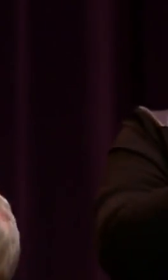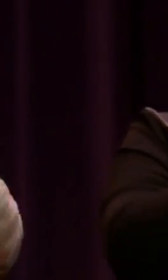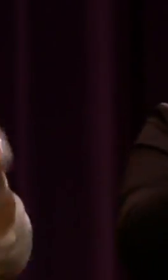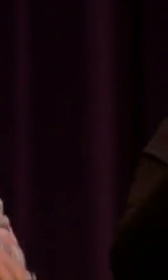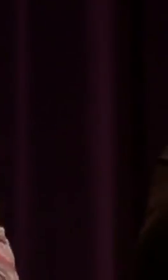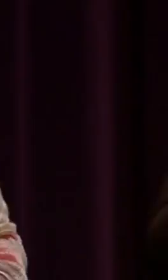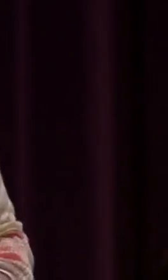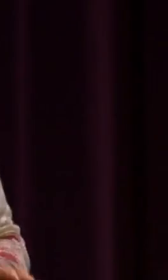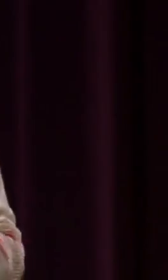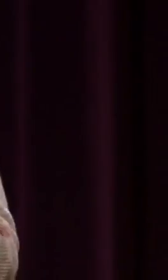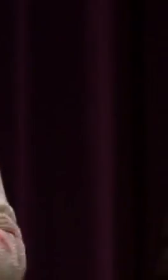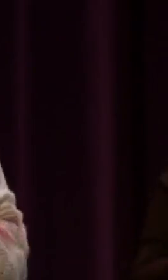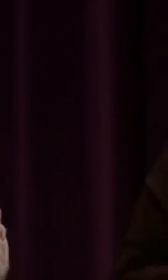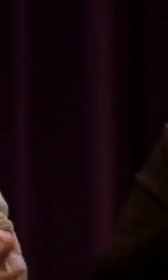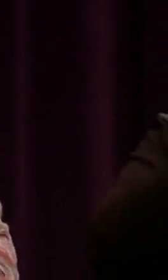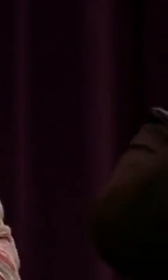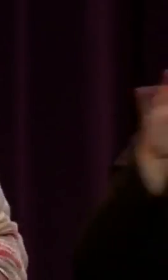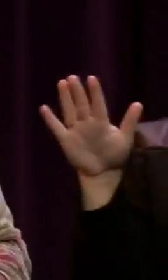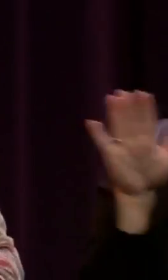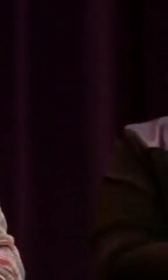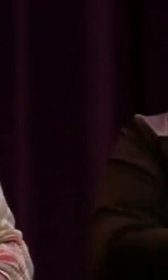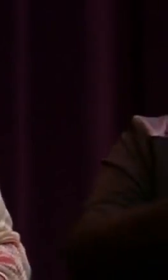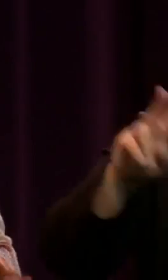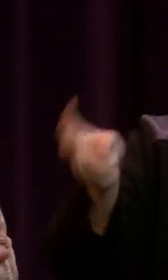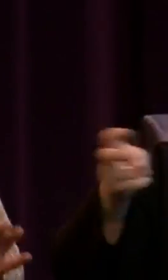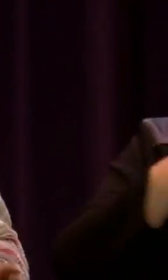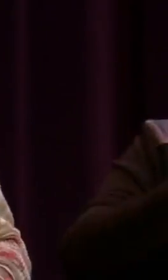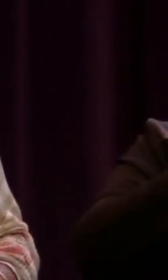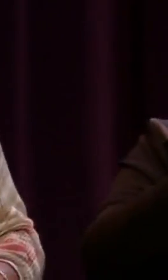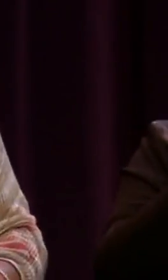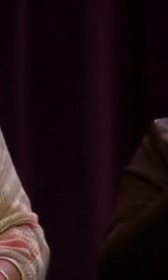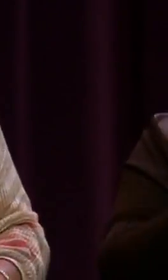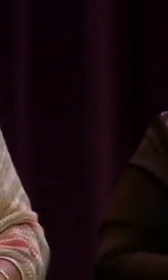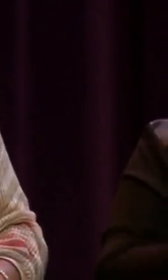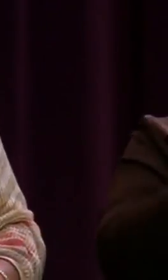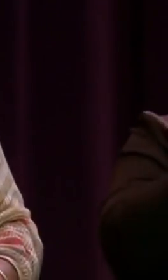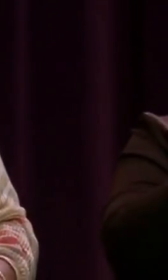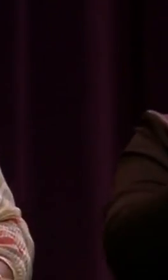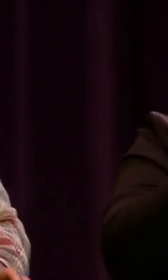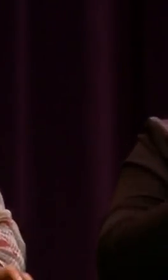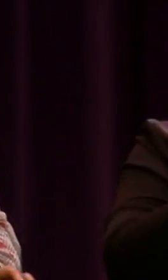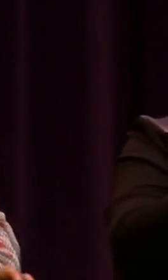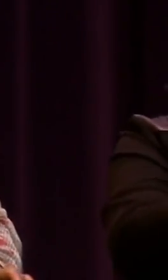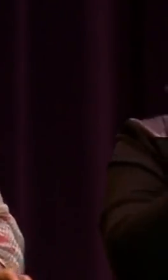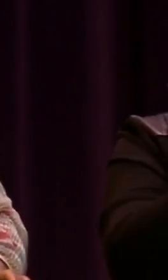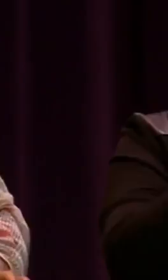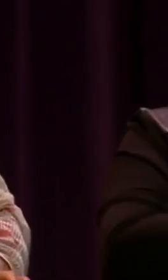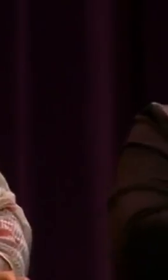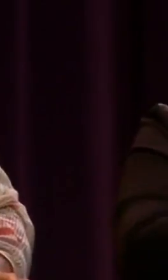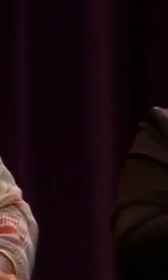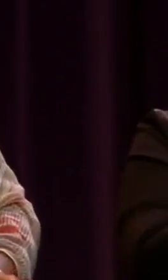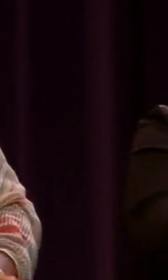WE MISSED THE FIRST PART. I LOVE THE WHOLE QUOTE. THOSE WHO PROFESS TO FAVOR FREEDOM AND YET REPLICATE